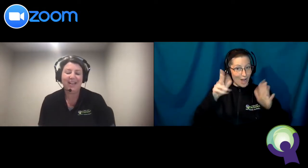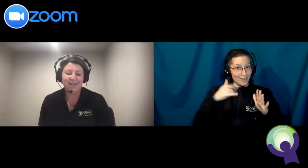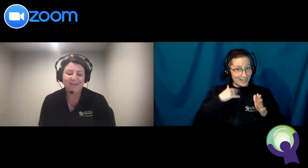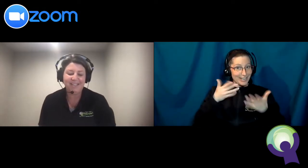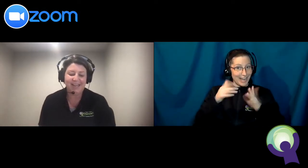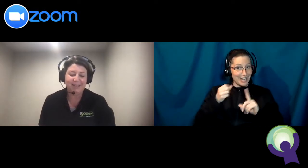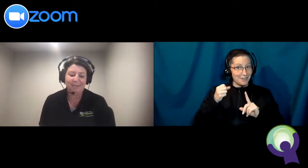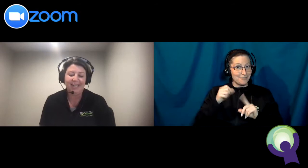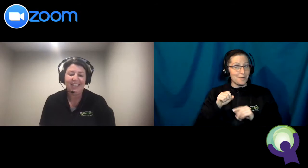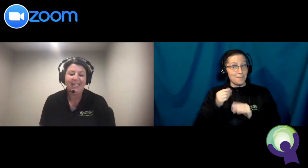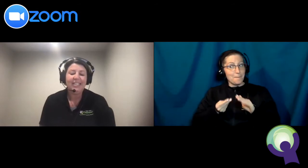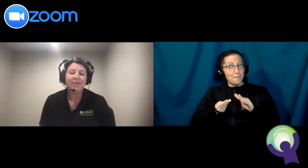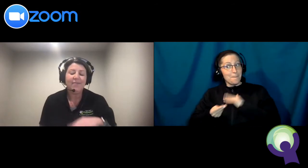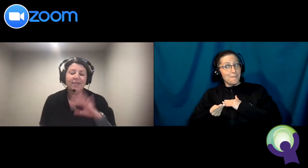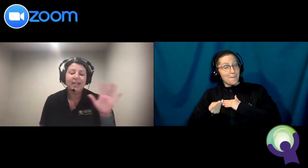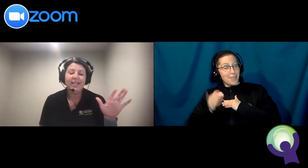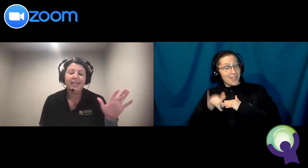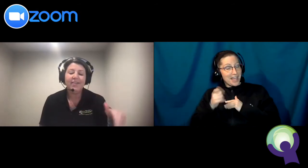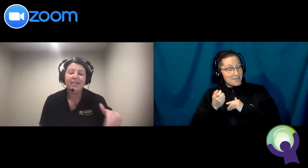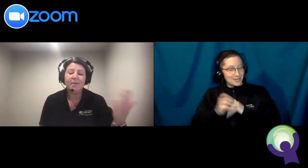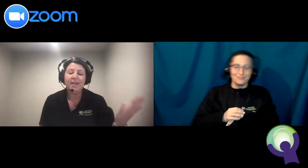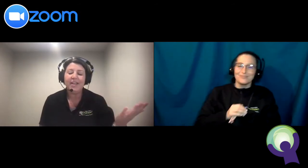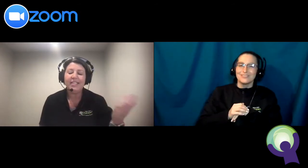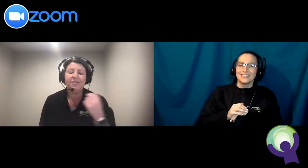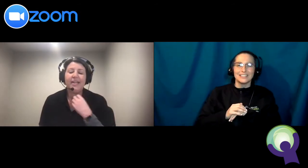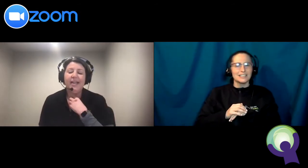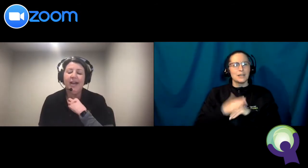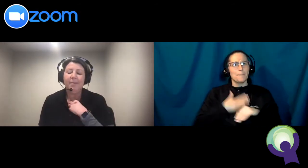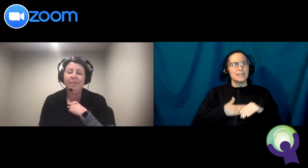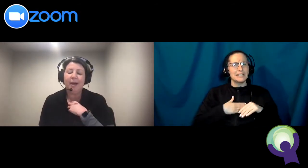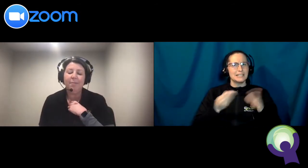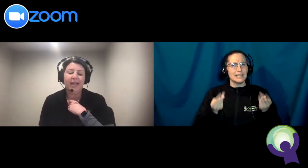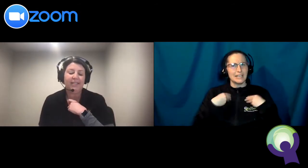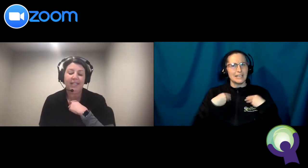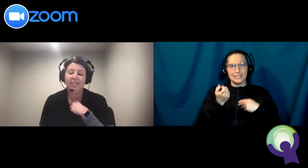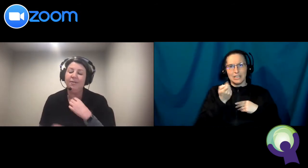alluded to that a little bit. So if you can give a little bit of a history about Plastic Ingenuity,